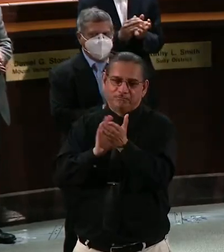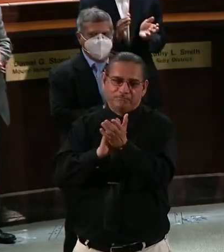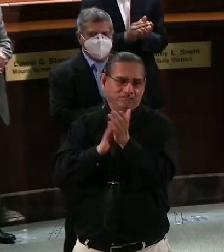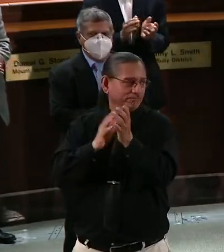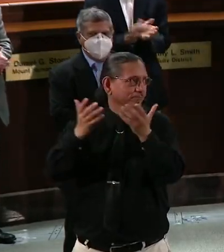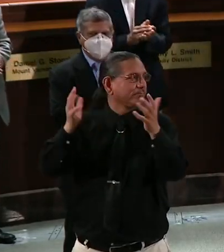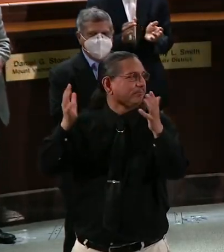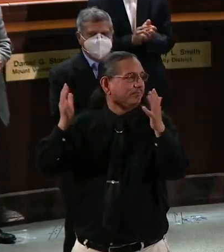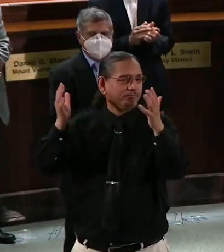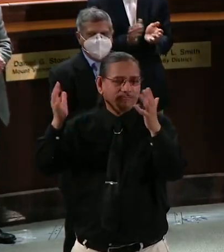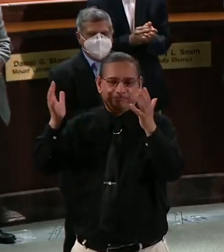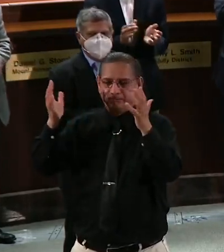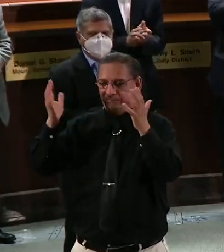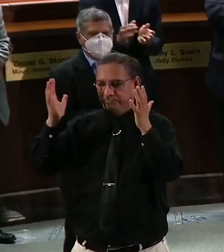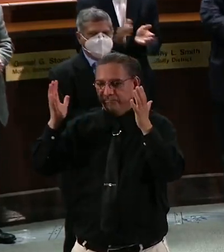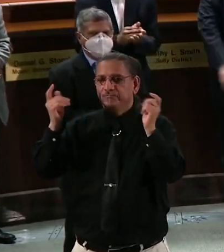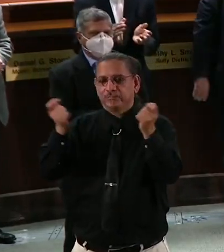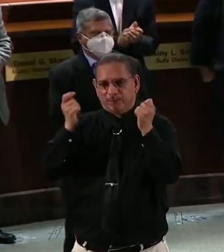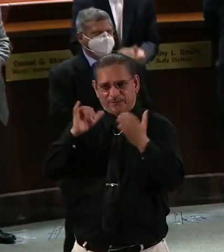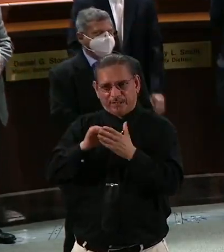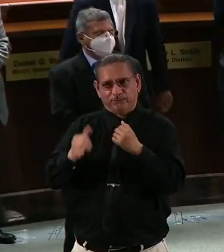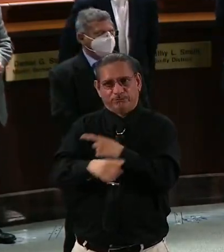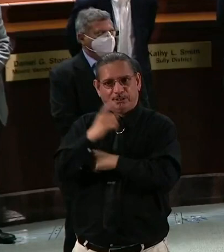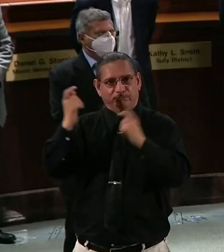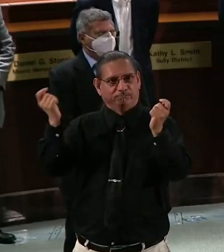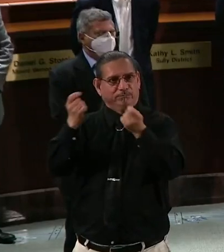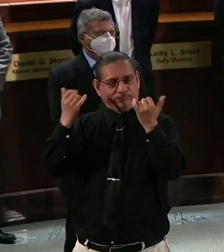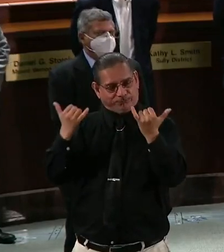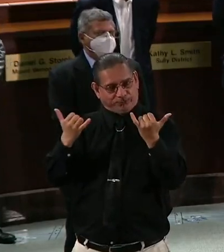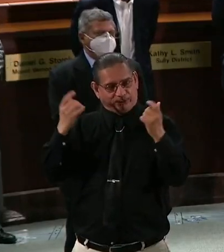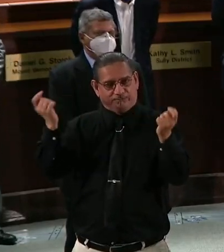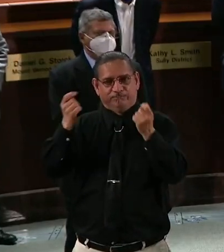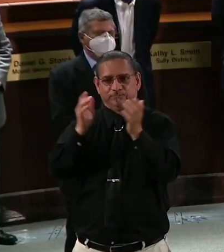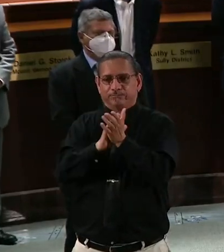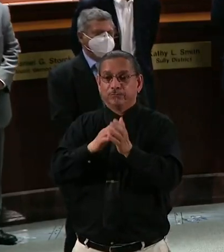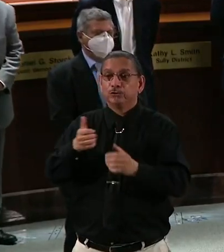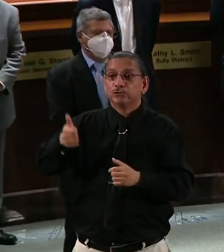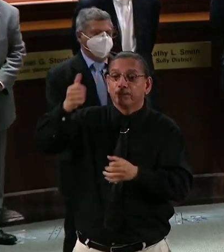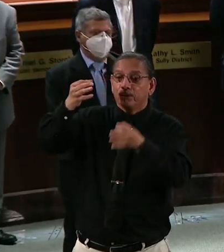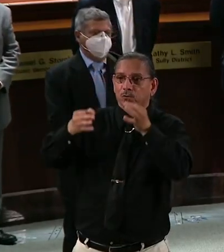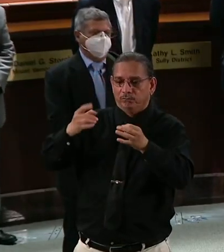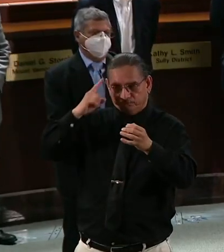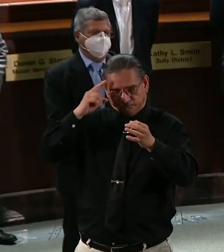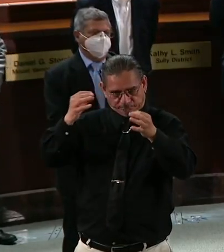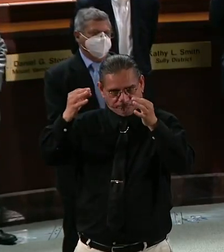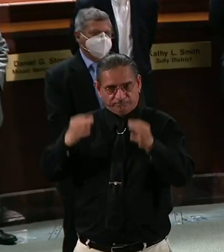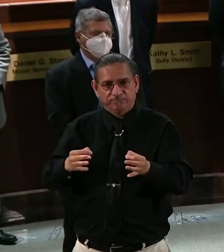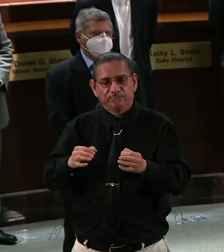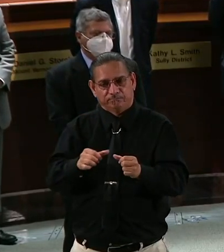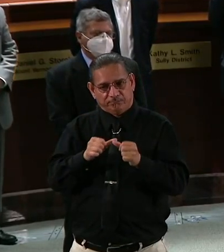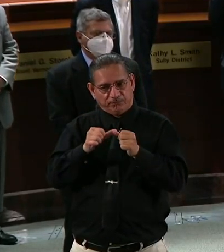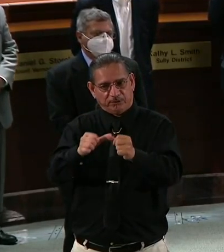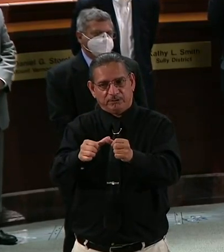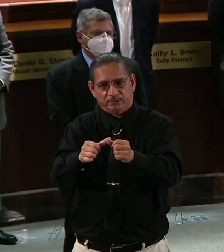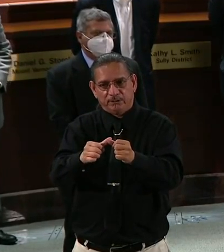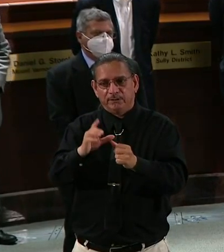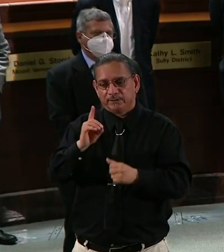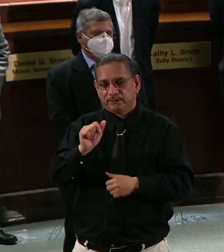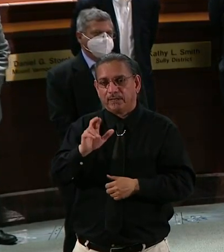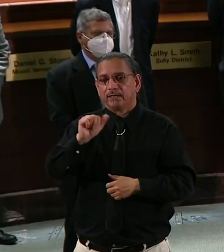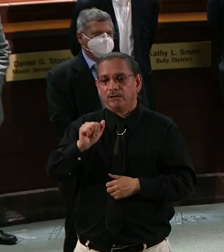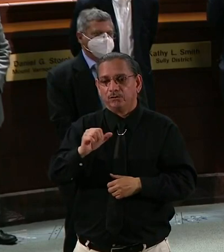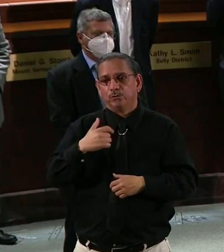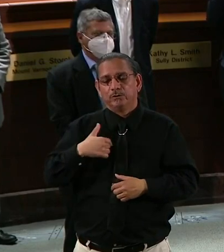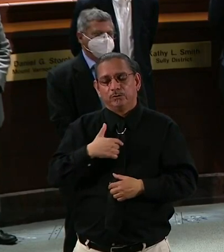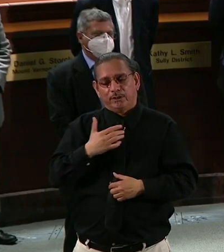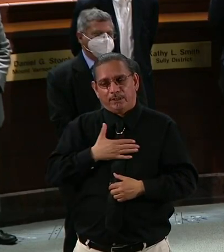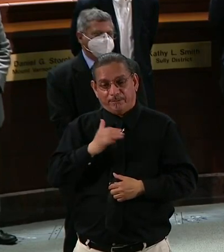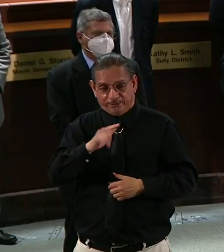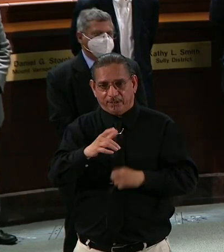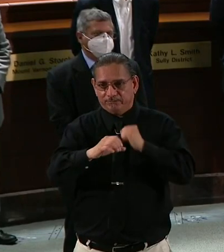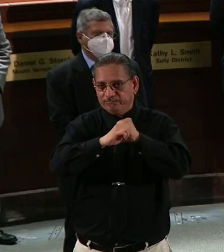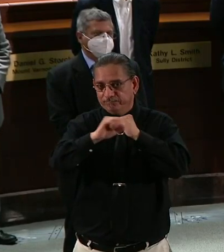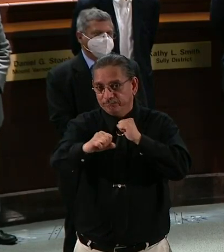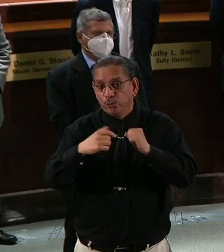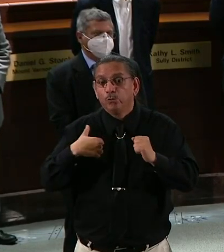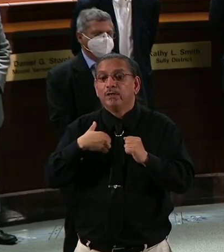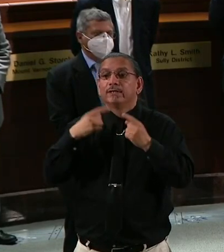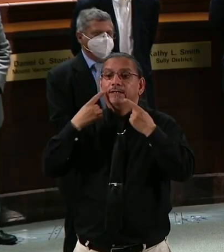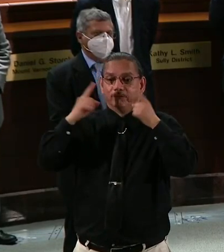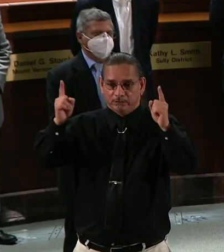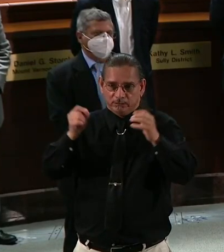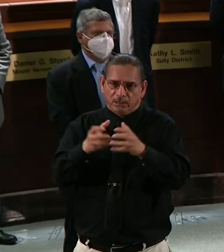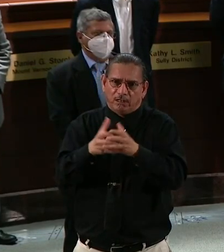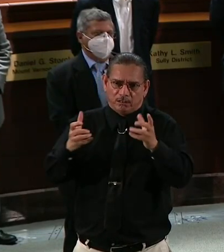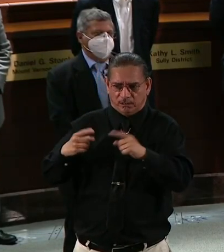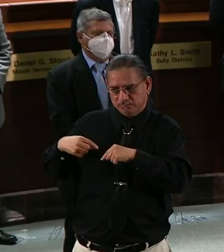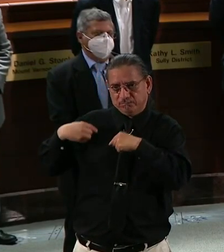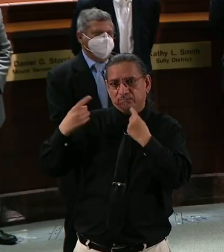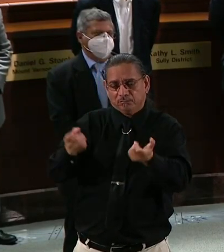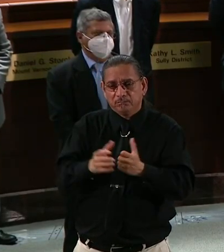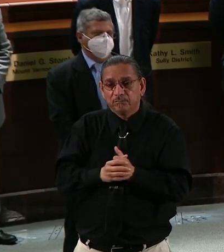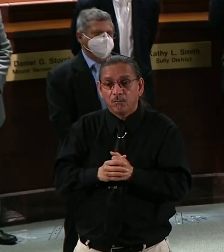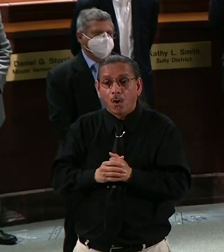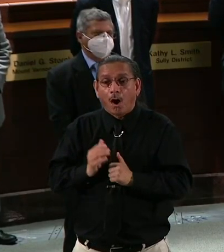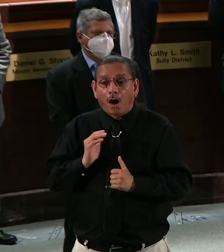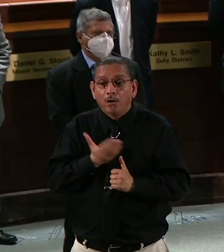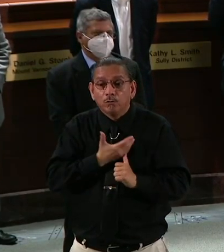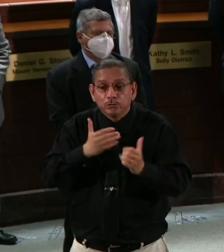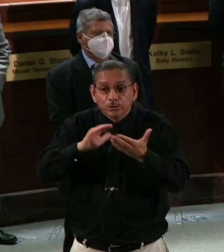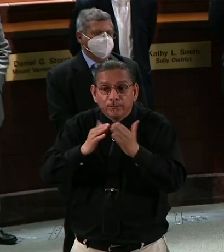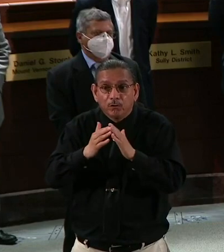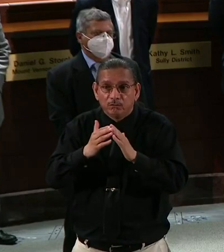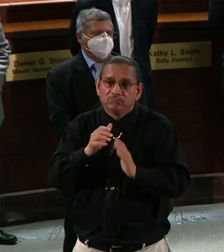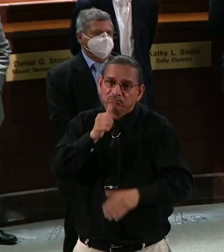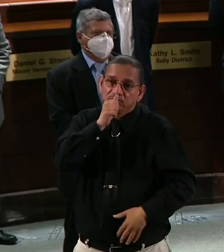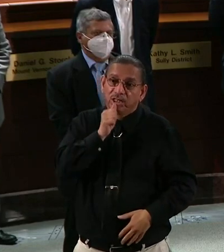MONTH TWENTY NOT. INFLUENCES